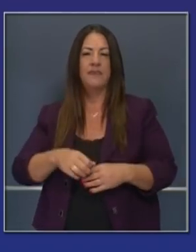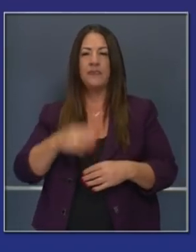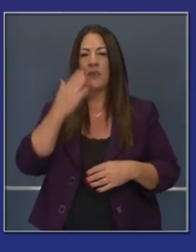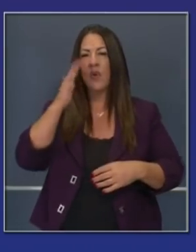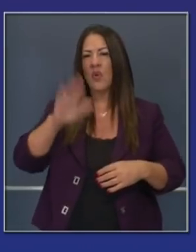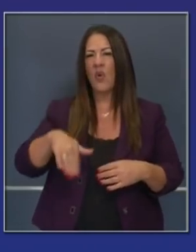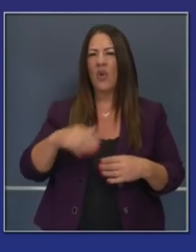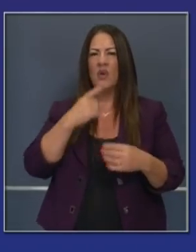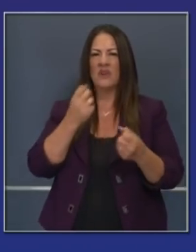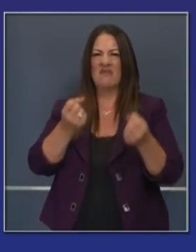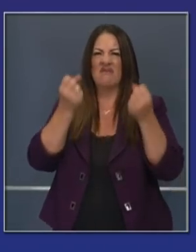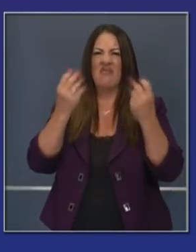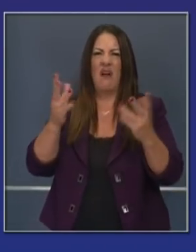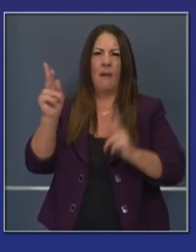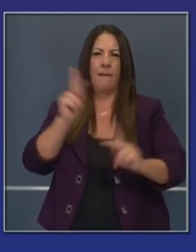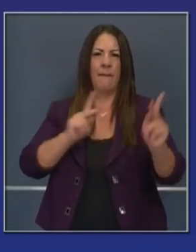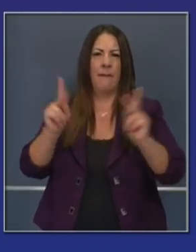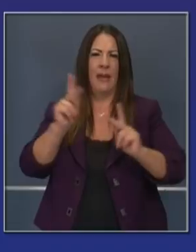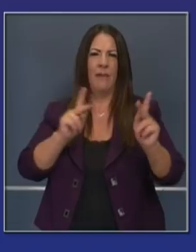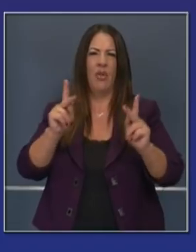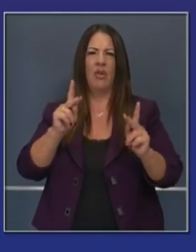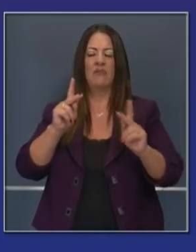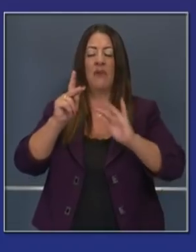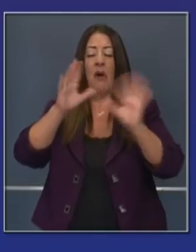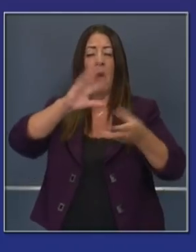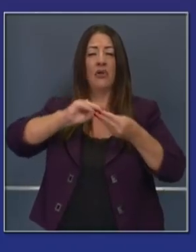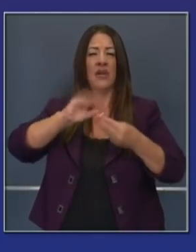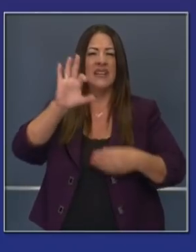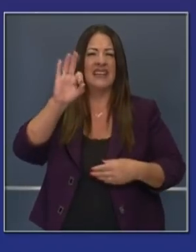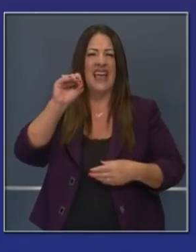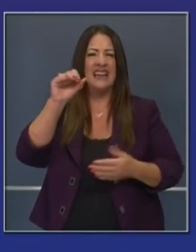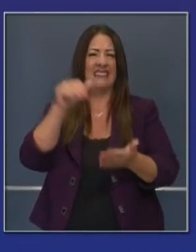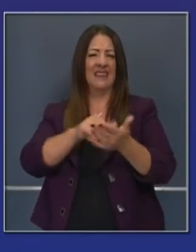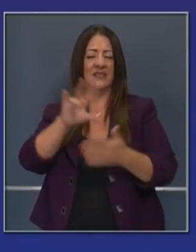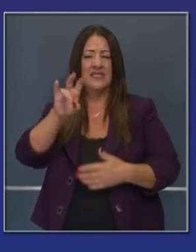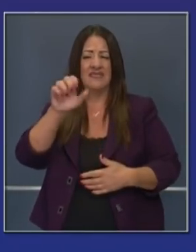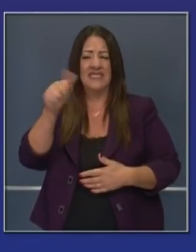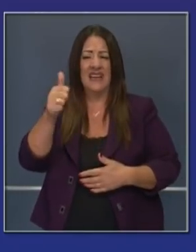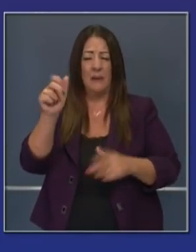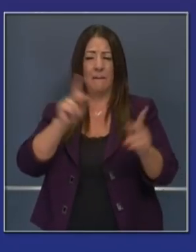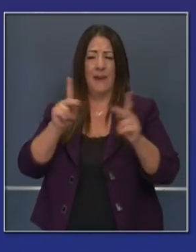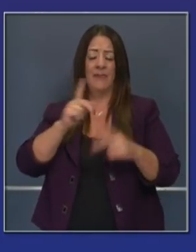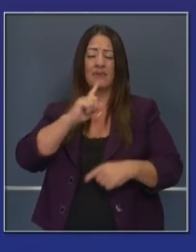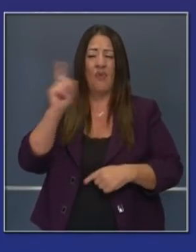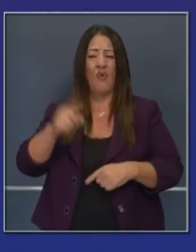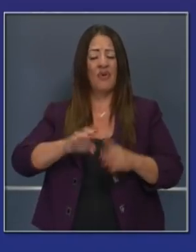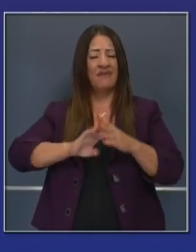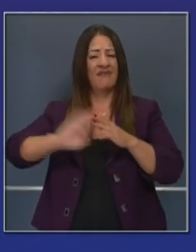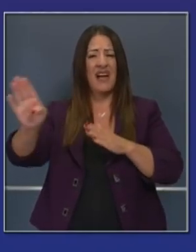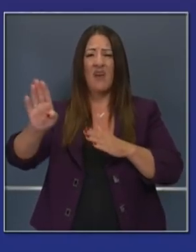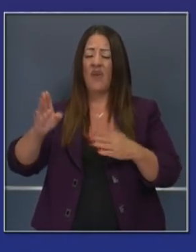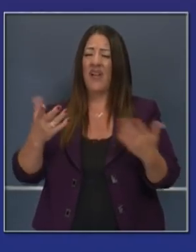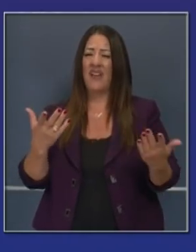FIRES WHICH I WILL GET TO WE HAD A PEAK OF ABOUT 100,000